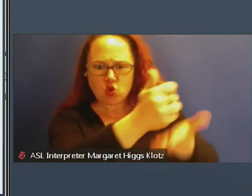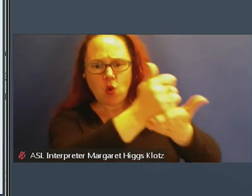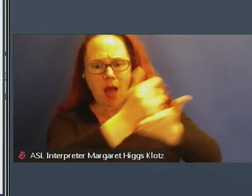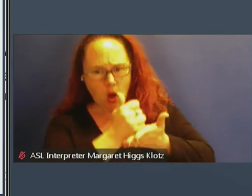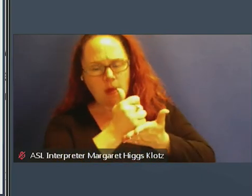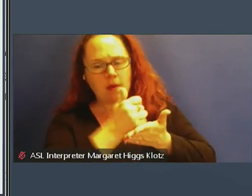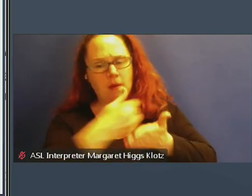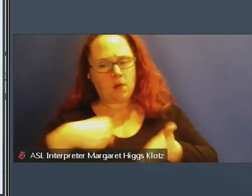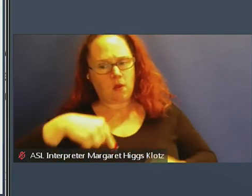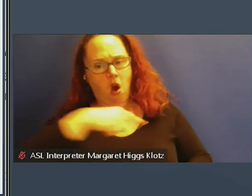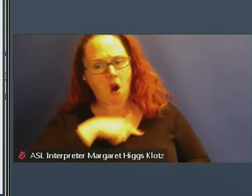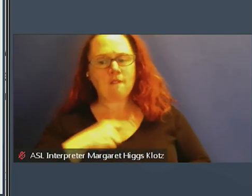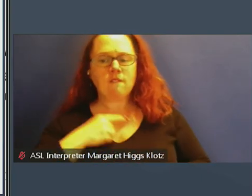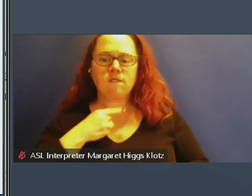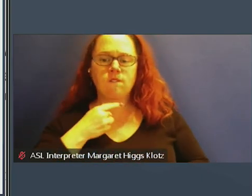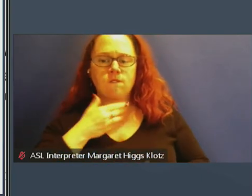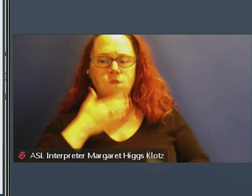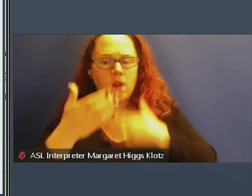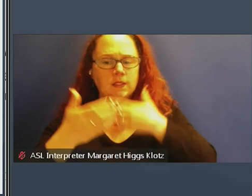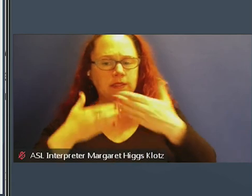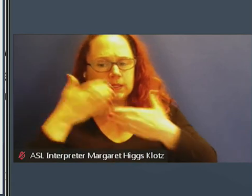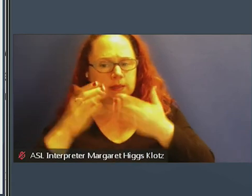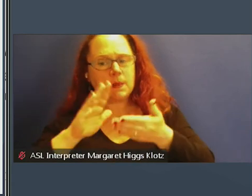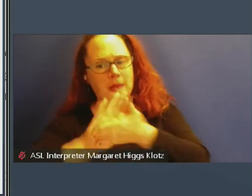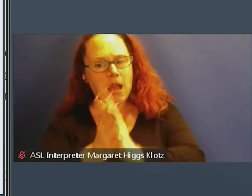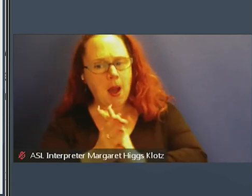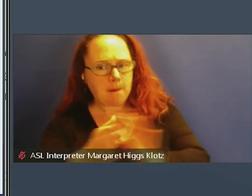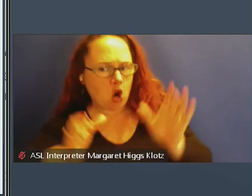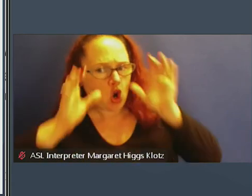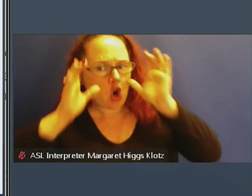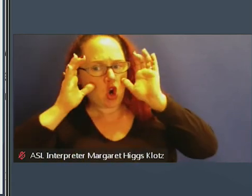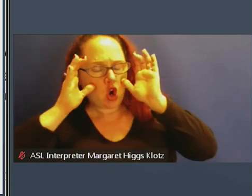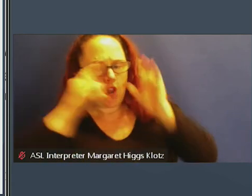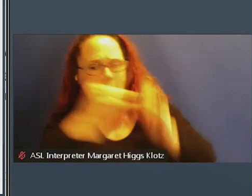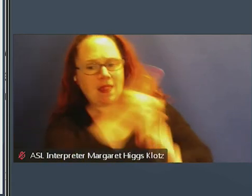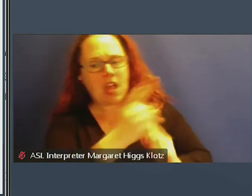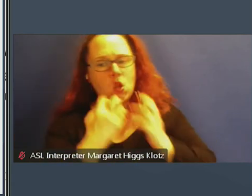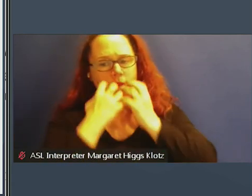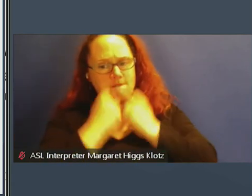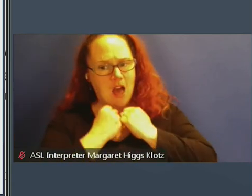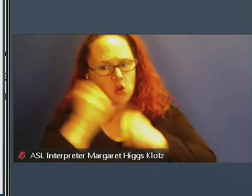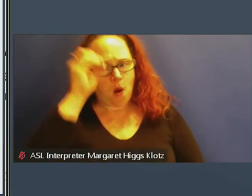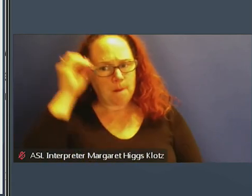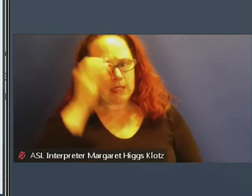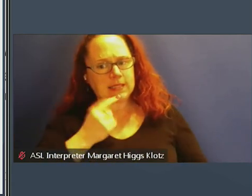It is important that our voices are heard, our opinions be valued and our suggestions implemented. Thank you. Thank you, Ms.